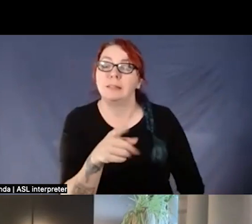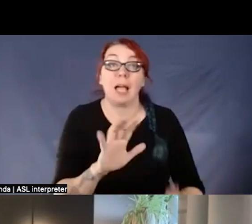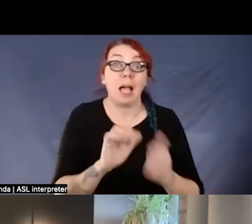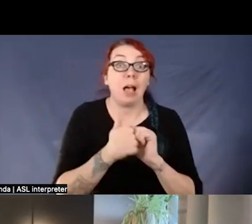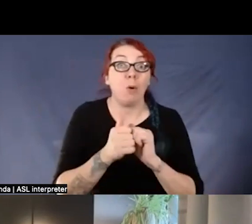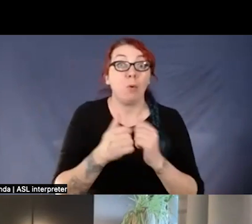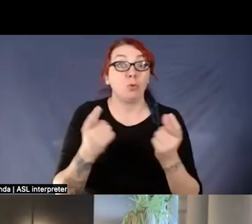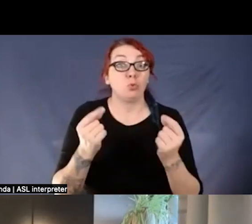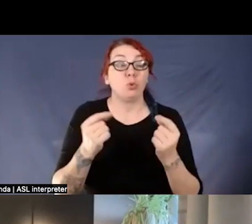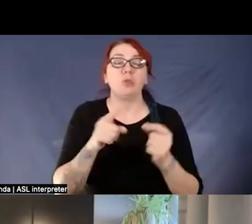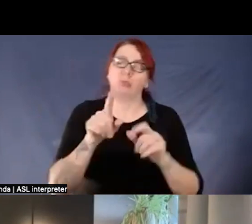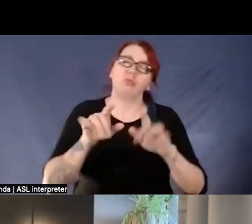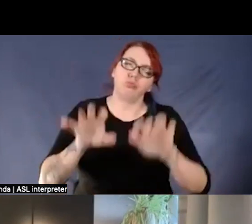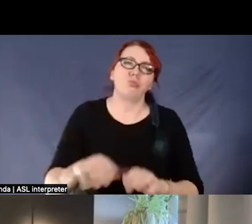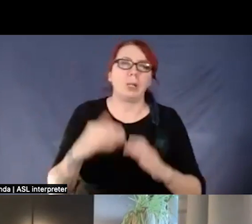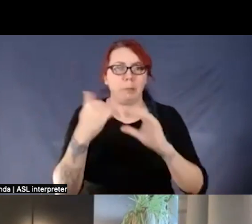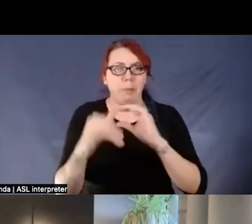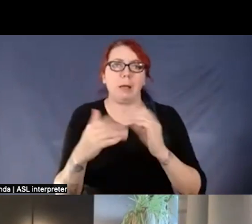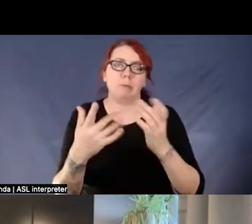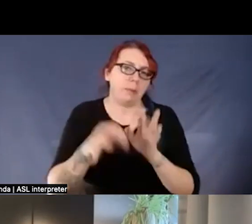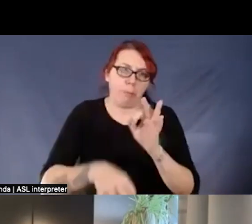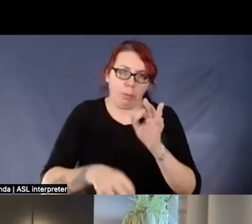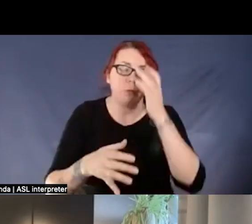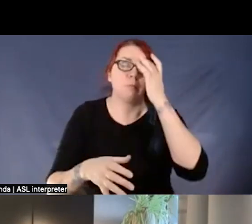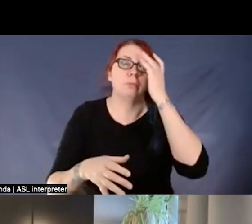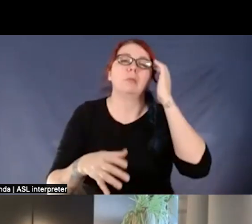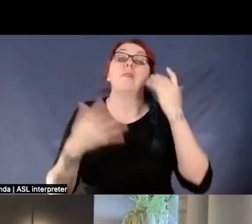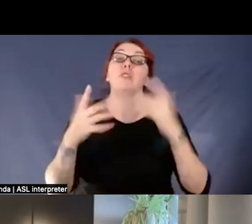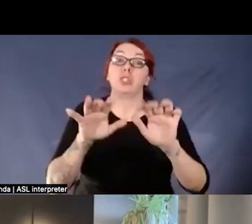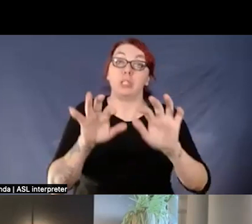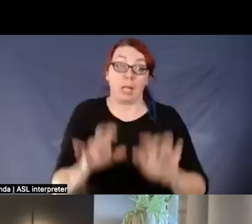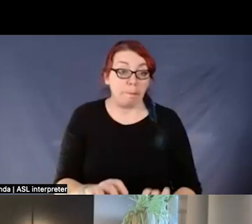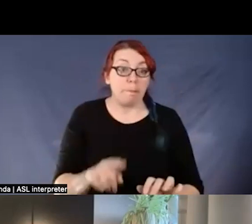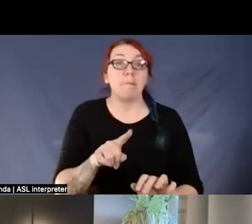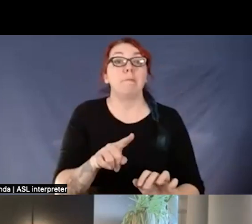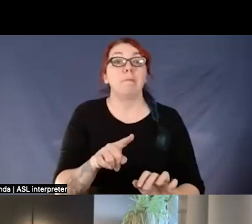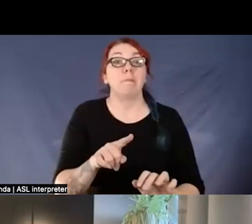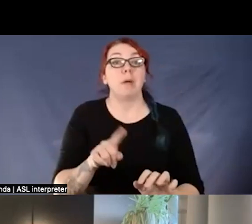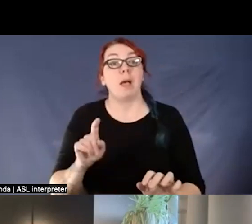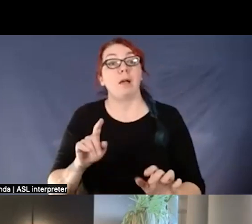email. Really simple. To save it as a template, you select the three buttons at the bottom,